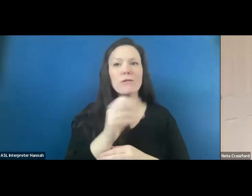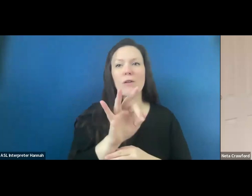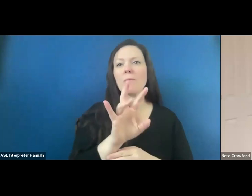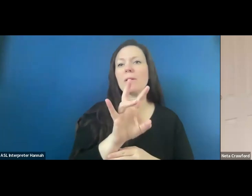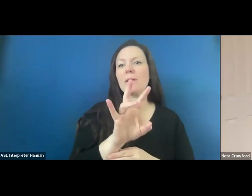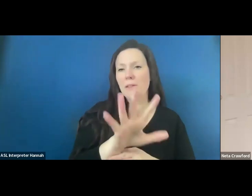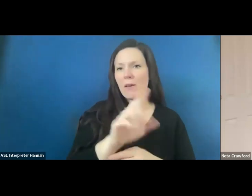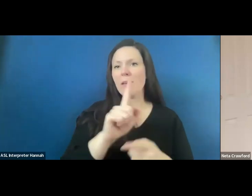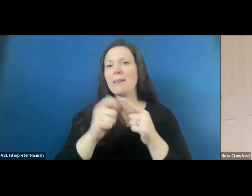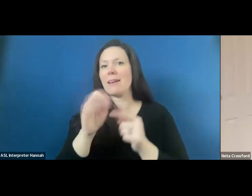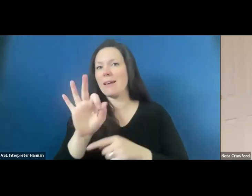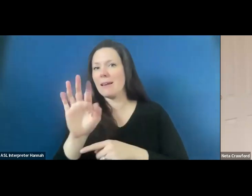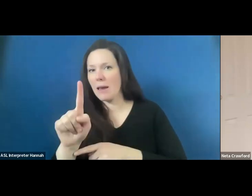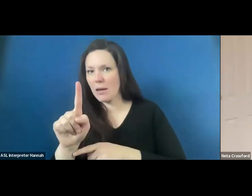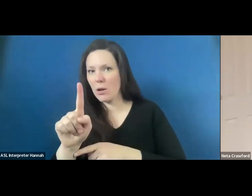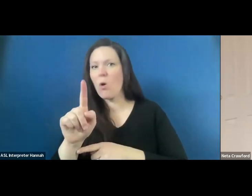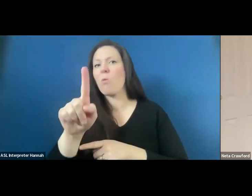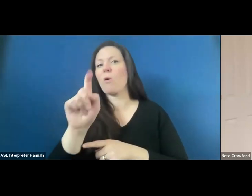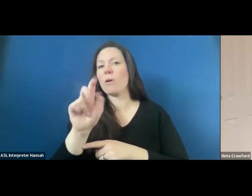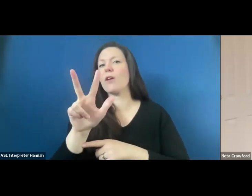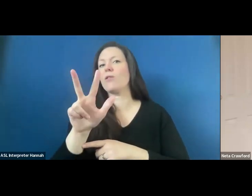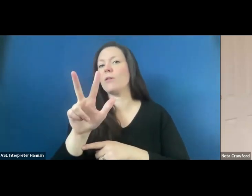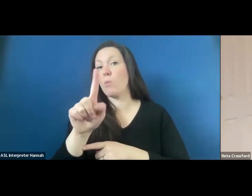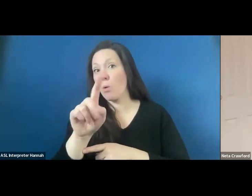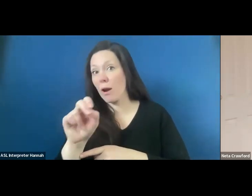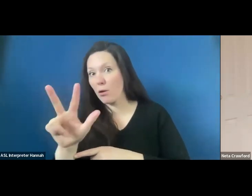were 103 million metric tons CO2 equivalent.